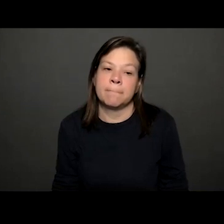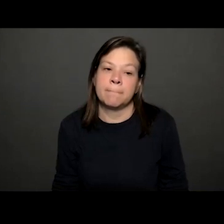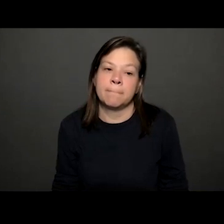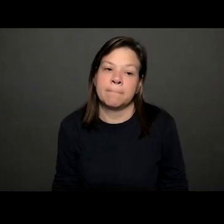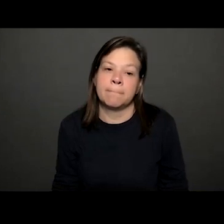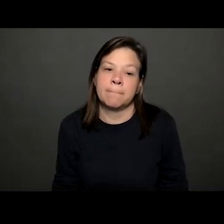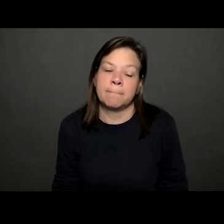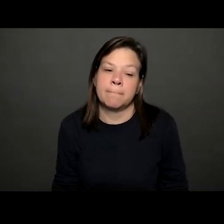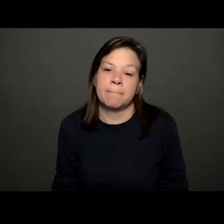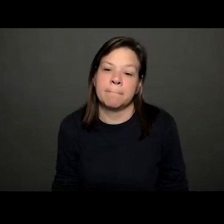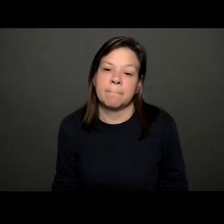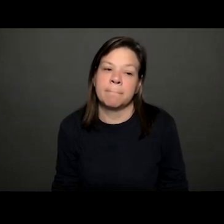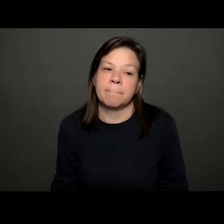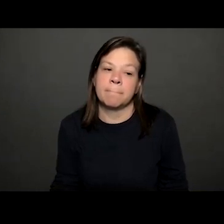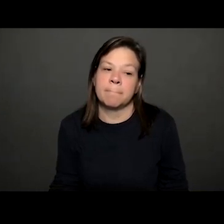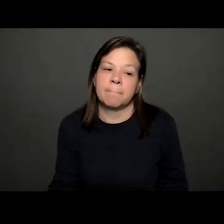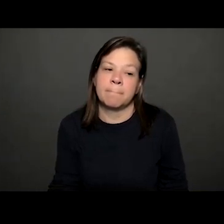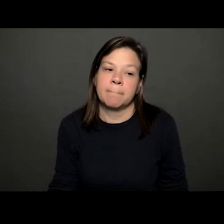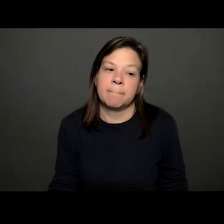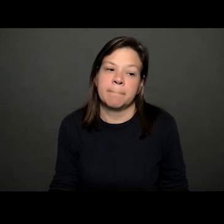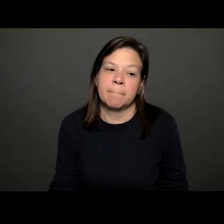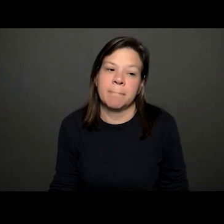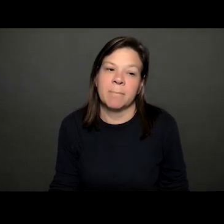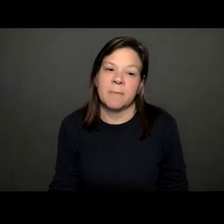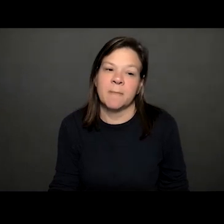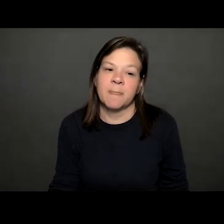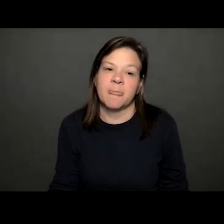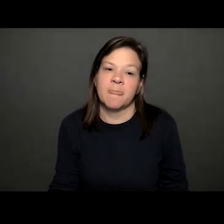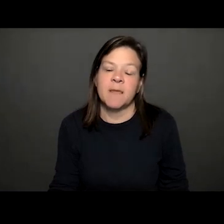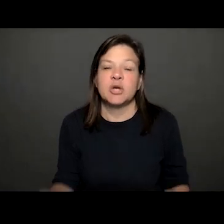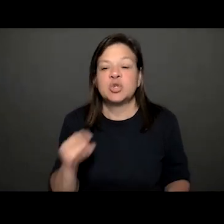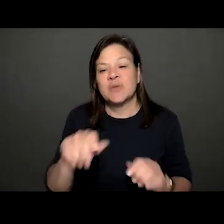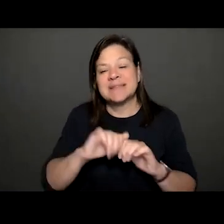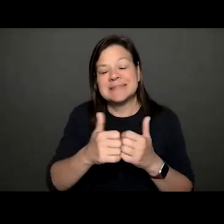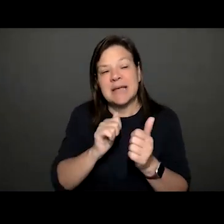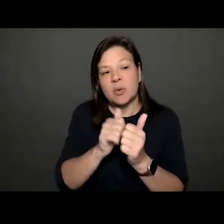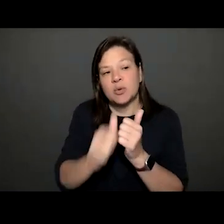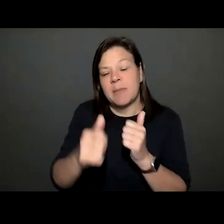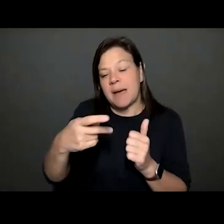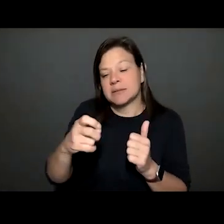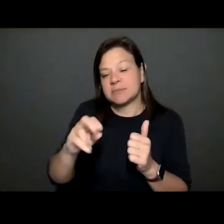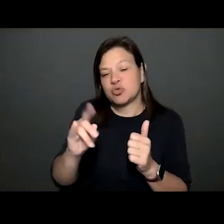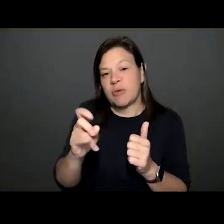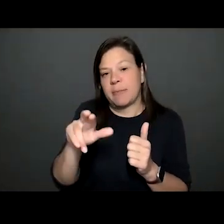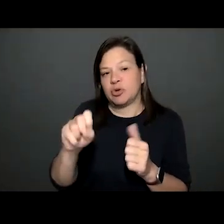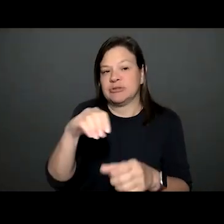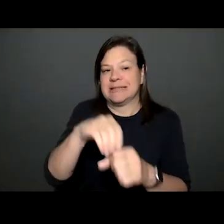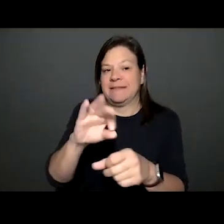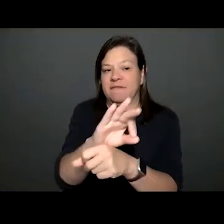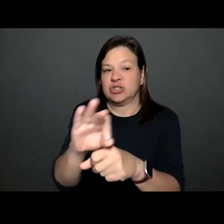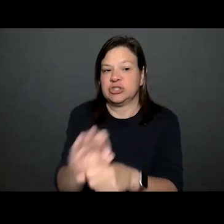YOU WILL PASS IN TODAY, WHICH REFERS TO THIS AND WE'RE